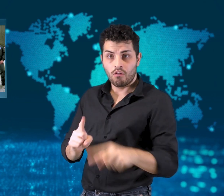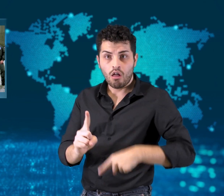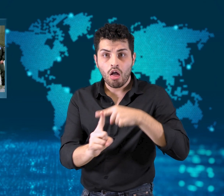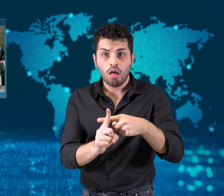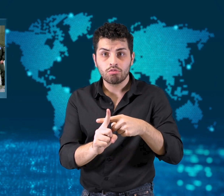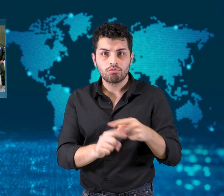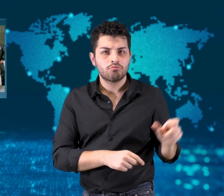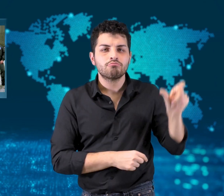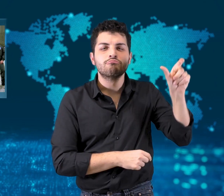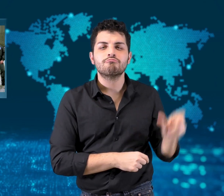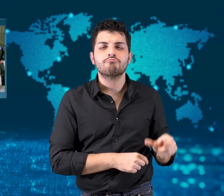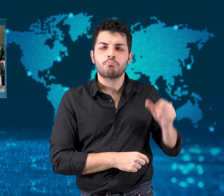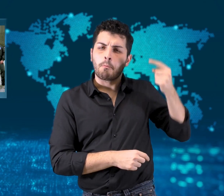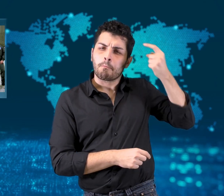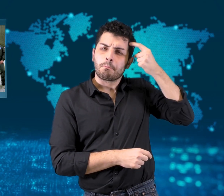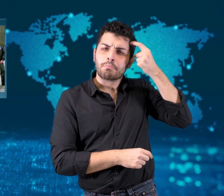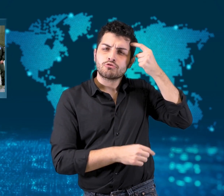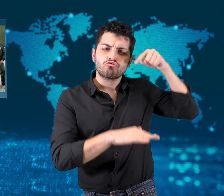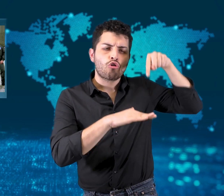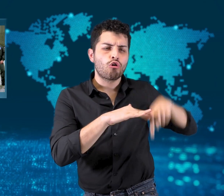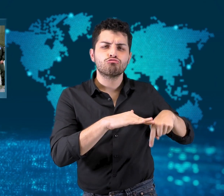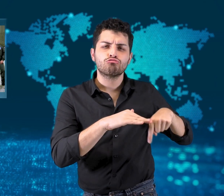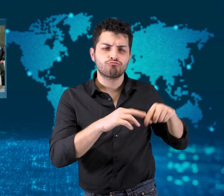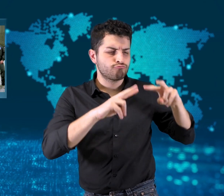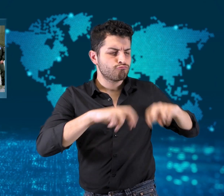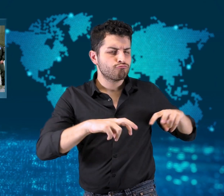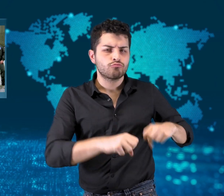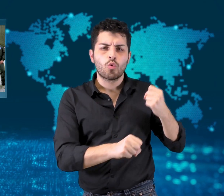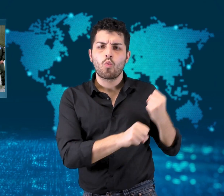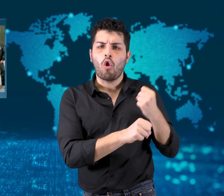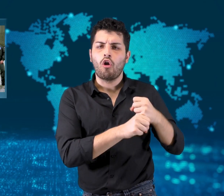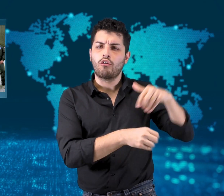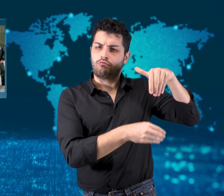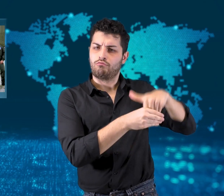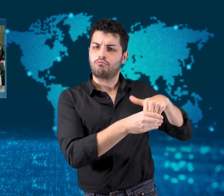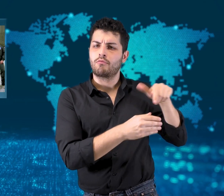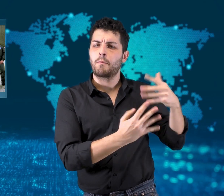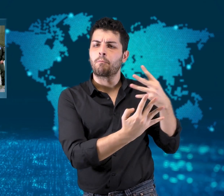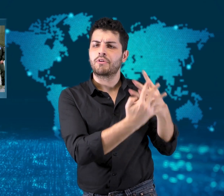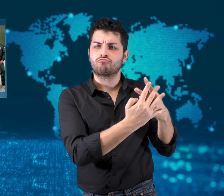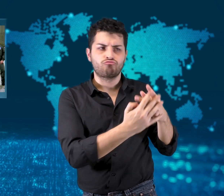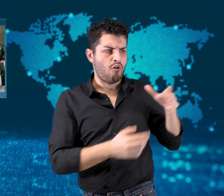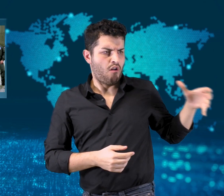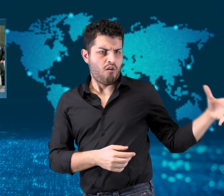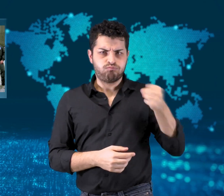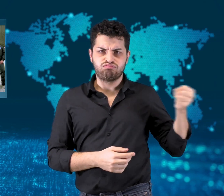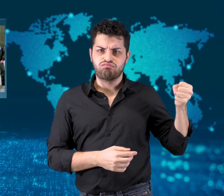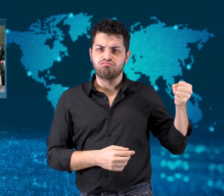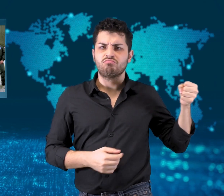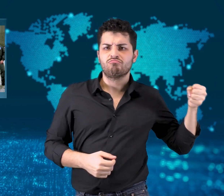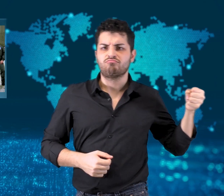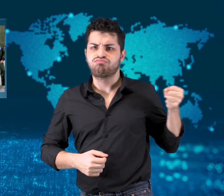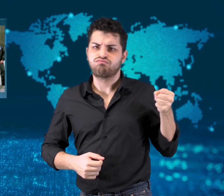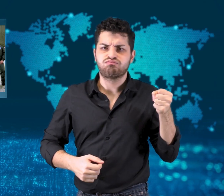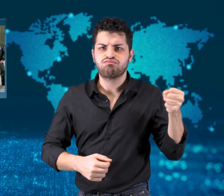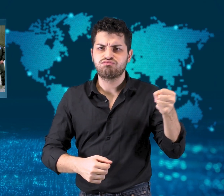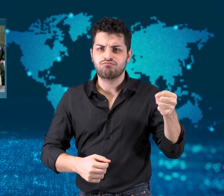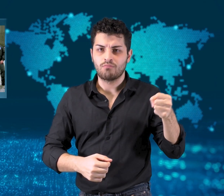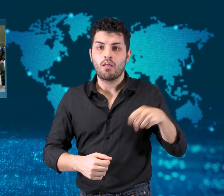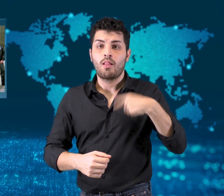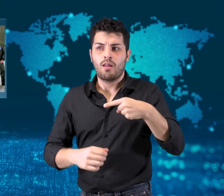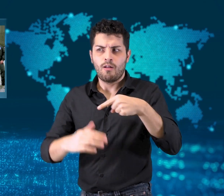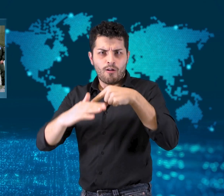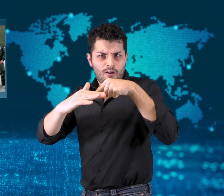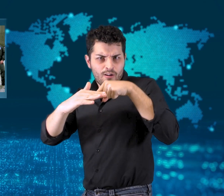meters from the prison where he had been held before being caught.